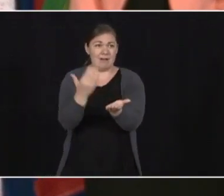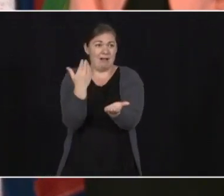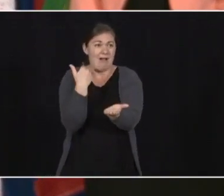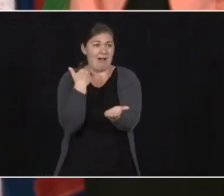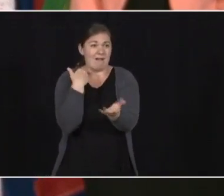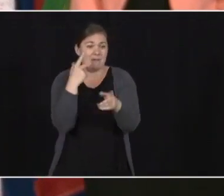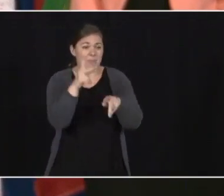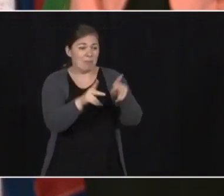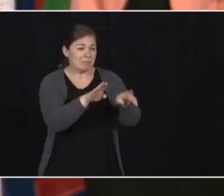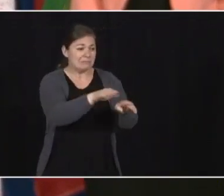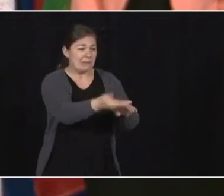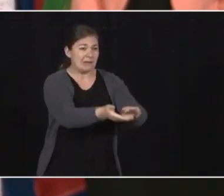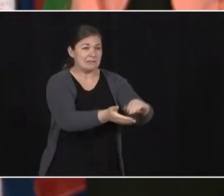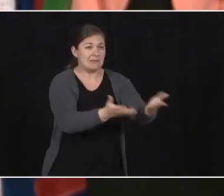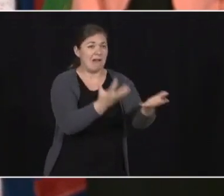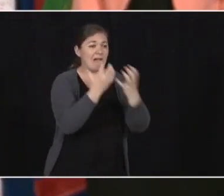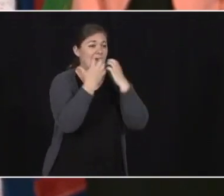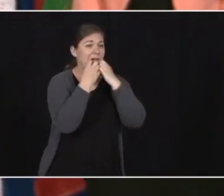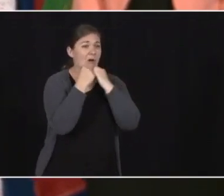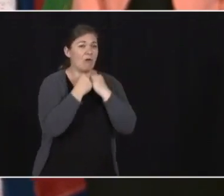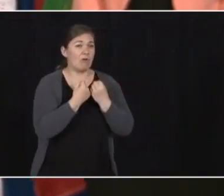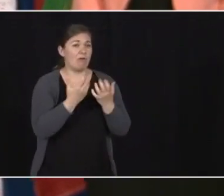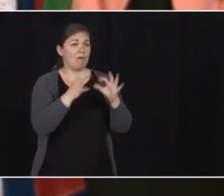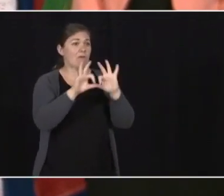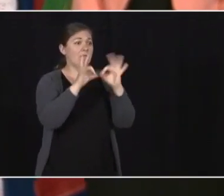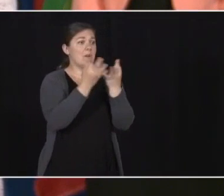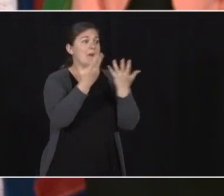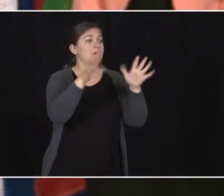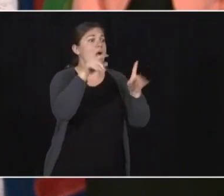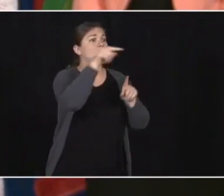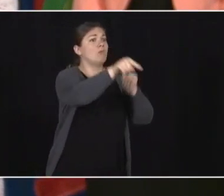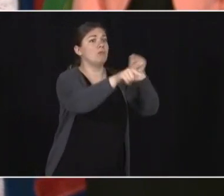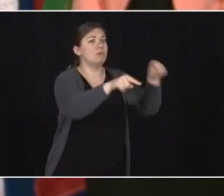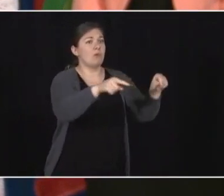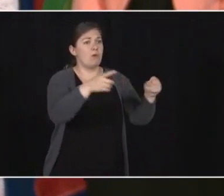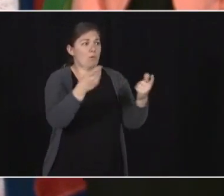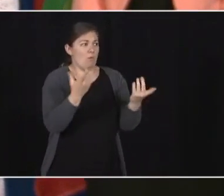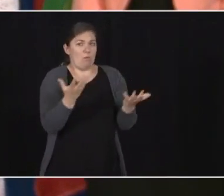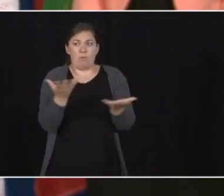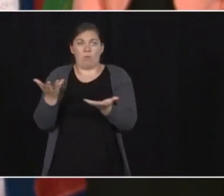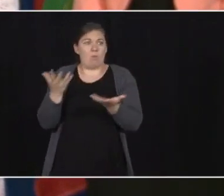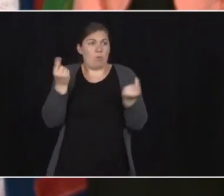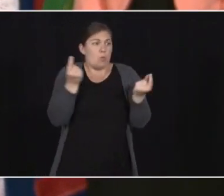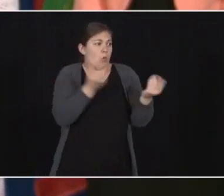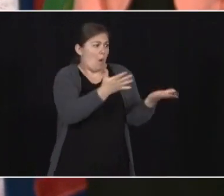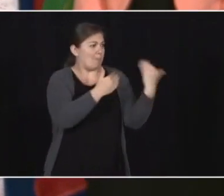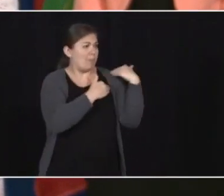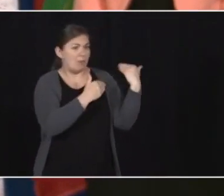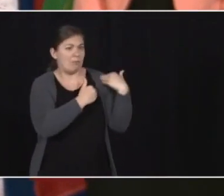Families that have had loved ones died, and loved ones in these facilities would like some answers and accountability. Did you feel seniors?